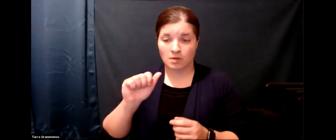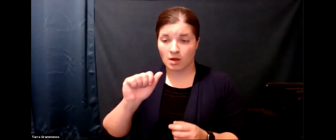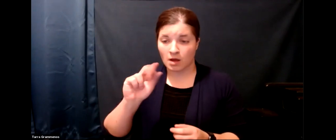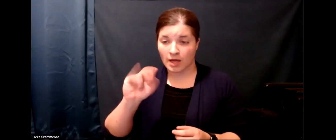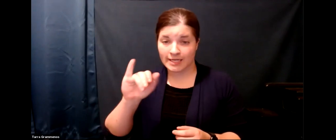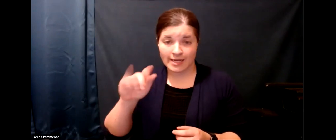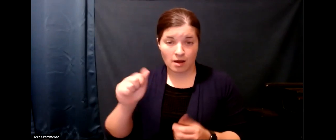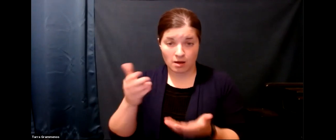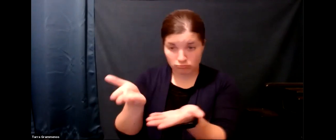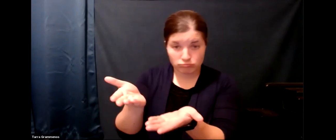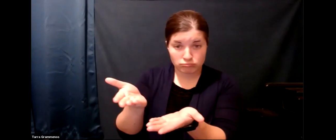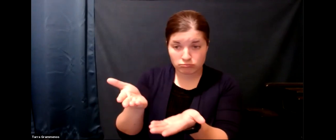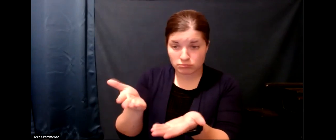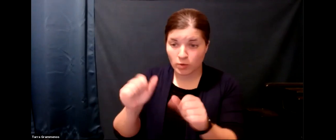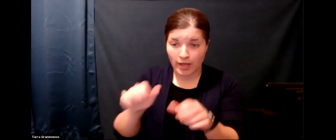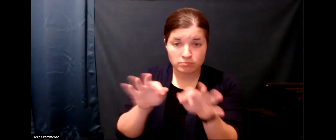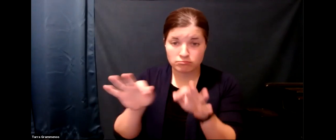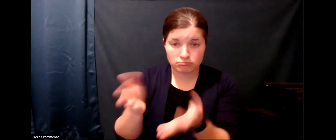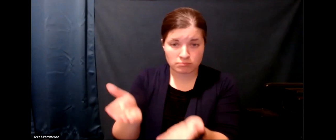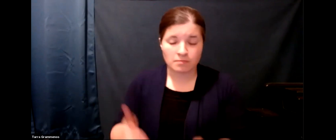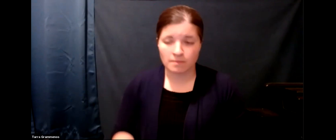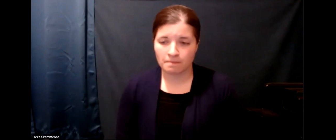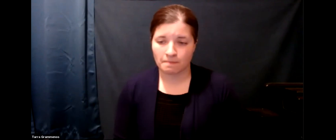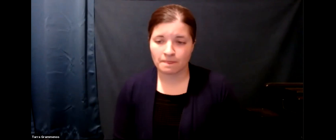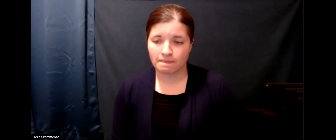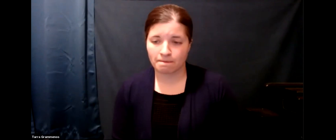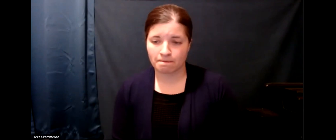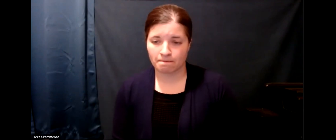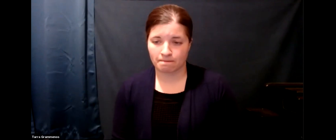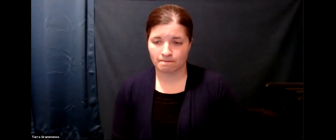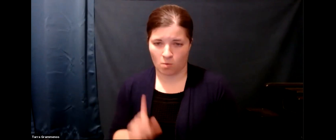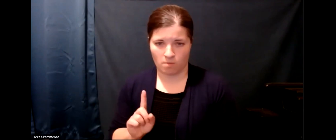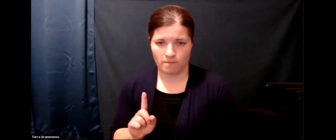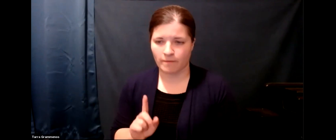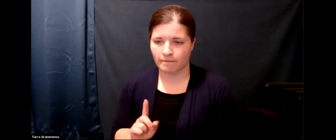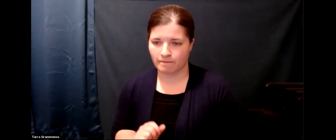that.